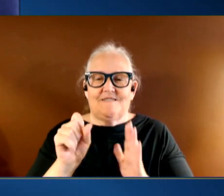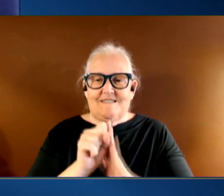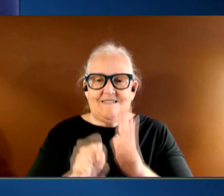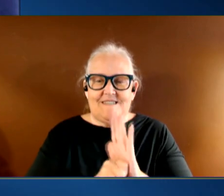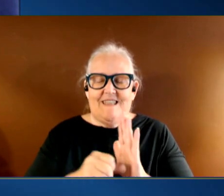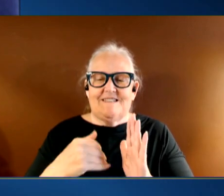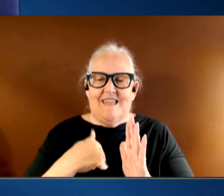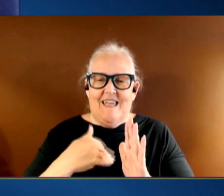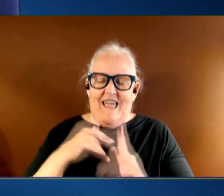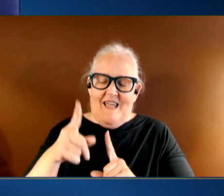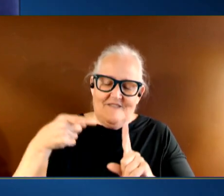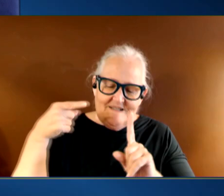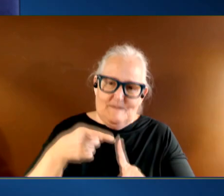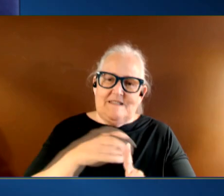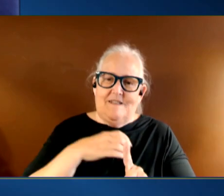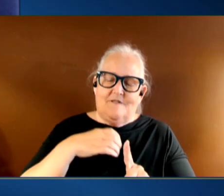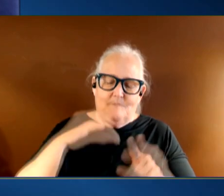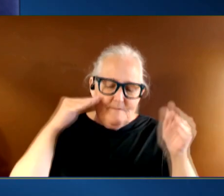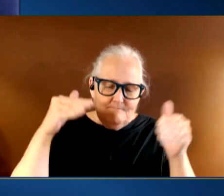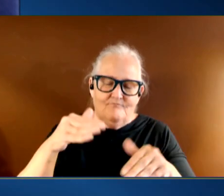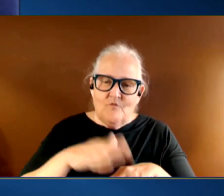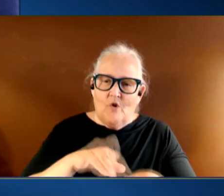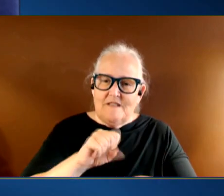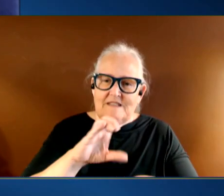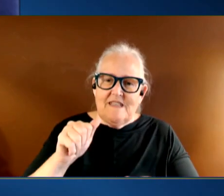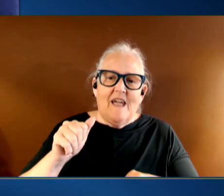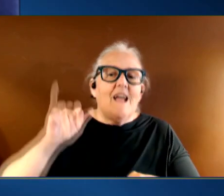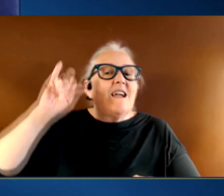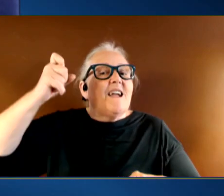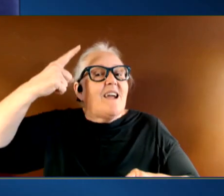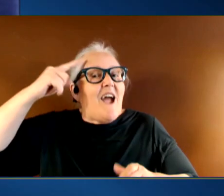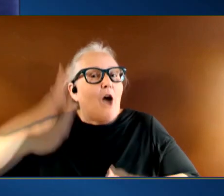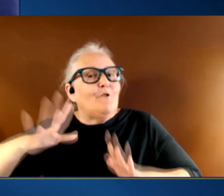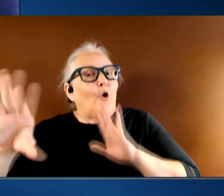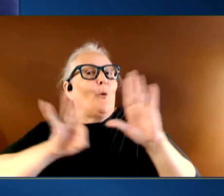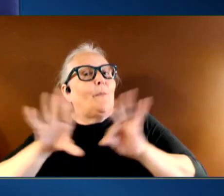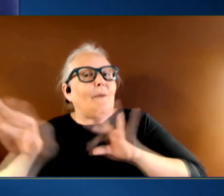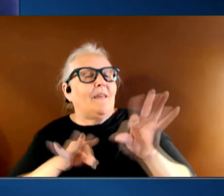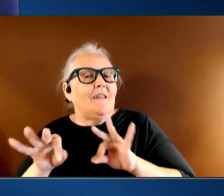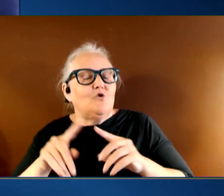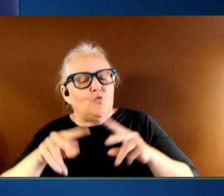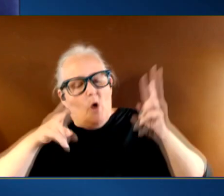committee that the governor appointed to look at the gene therapies at the state level. So,